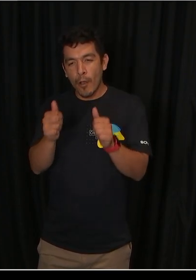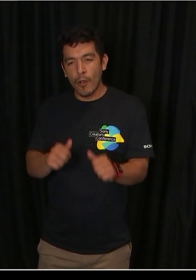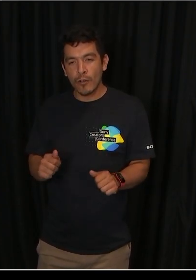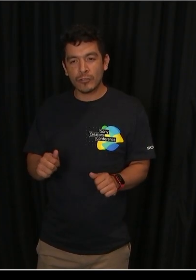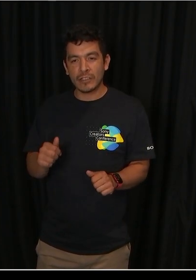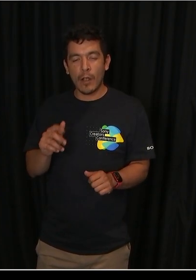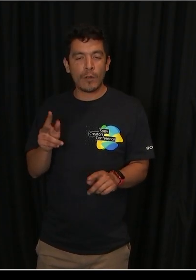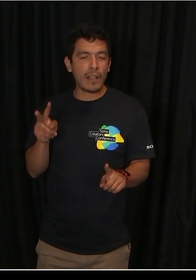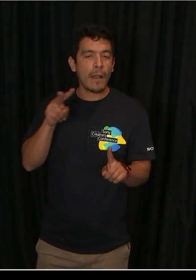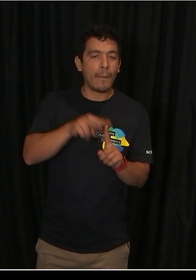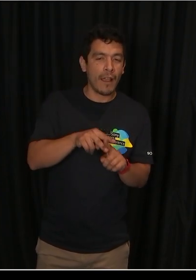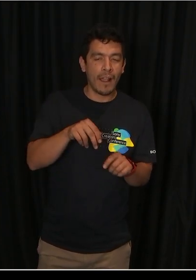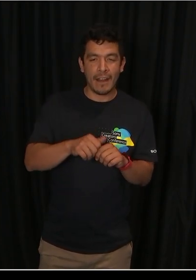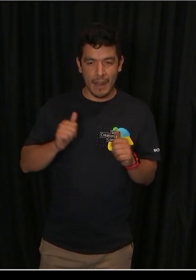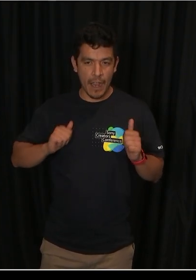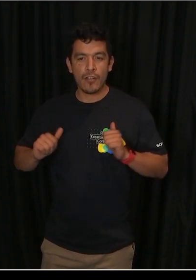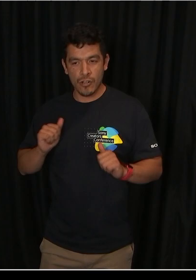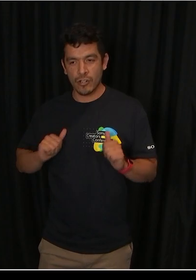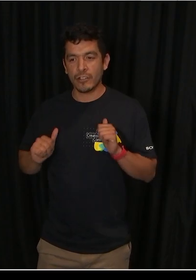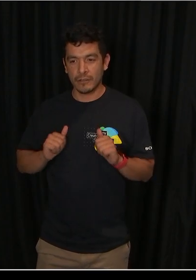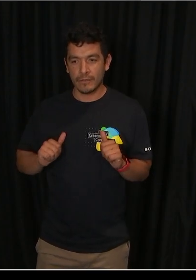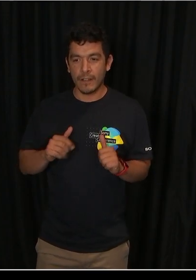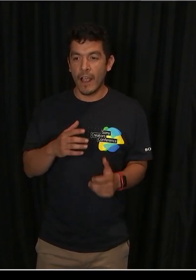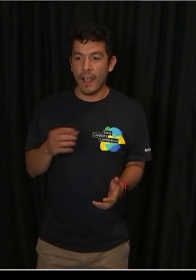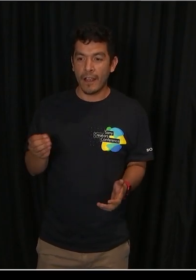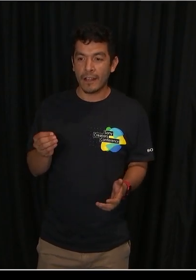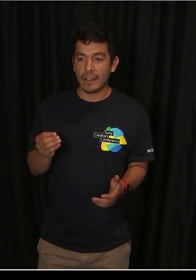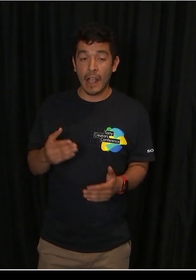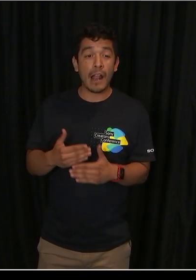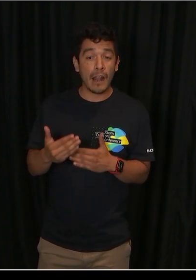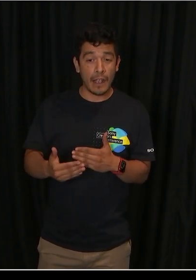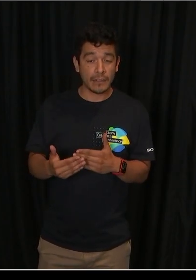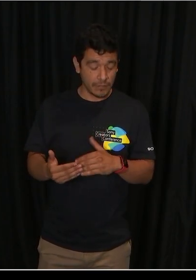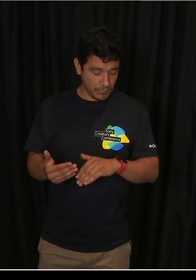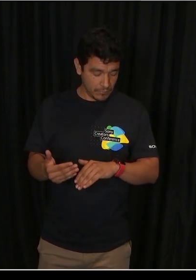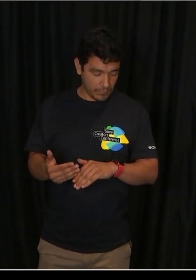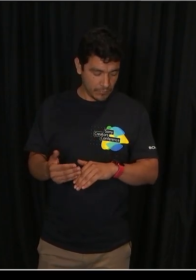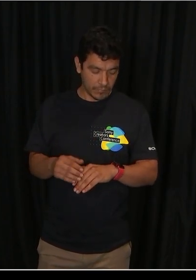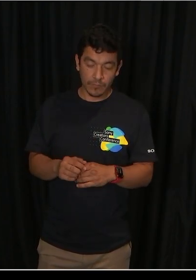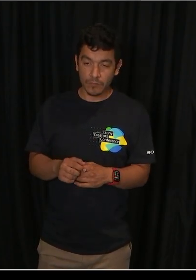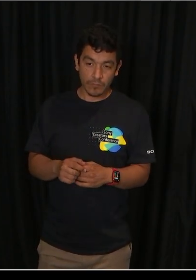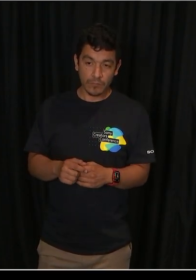was applied in action. And next, these are all really fun.